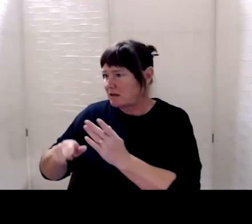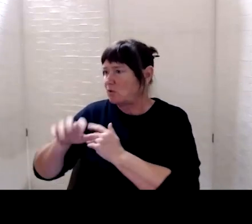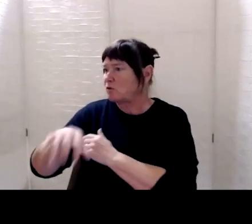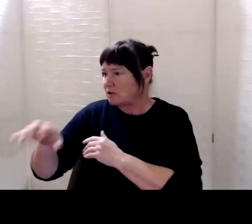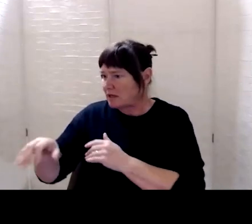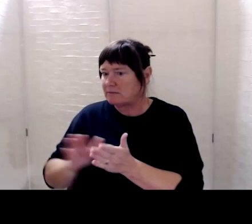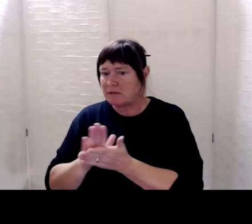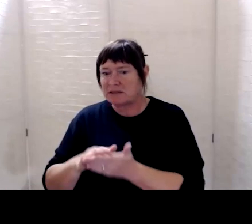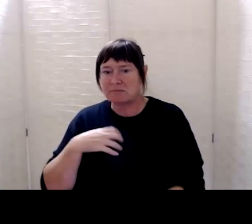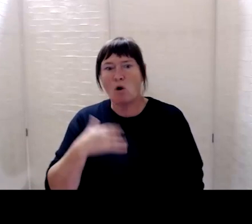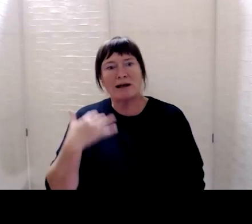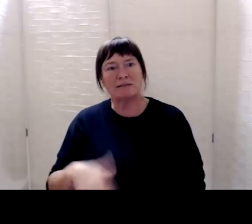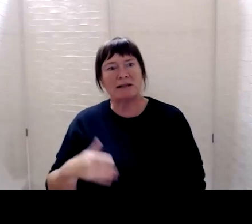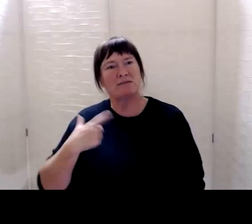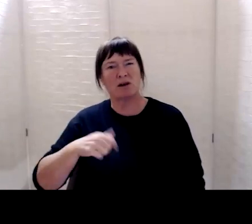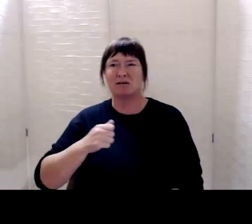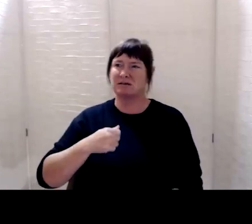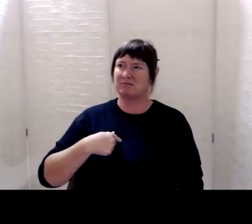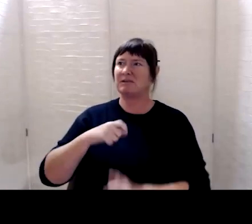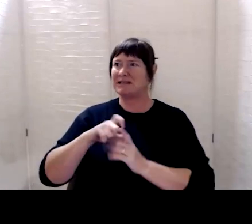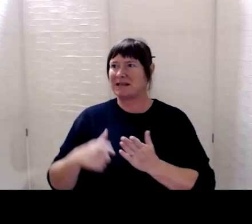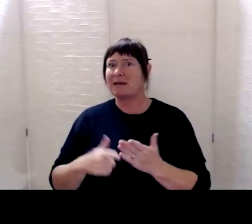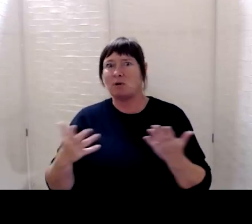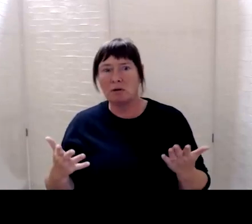Thirdly, it must be cost effective,